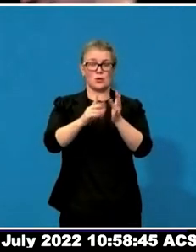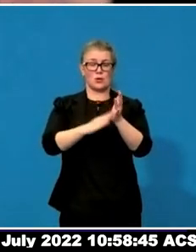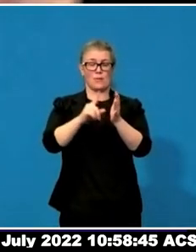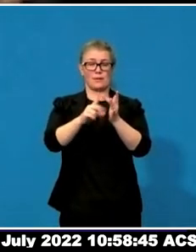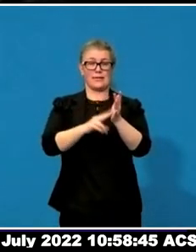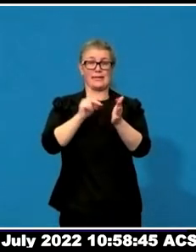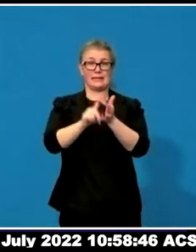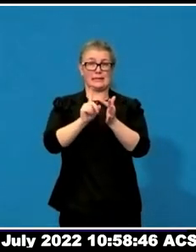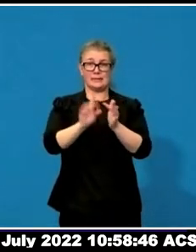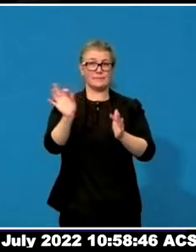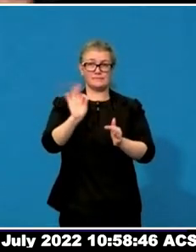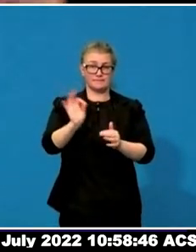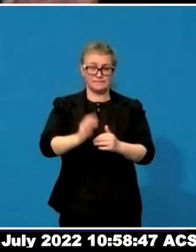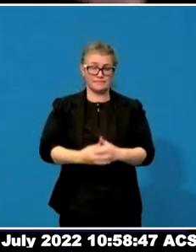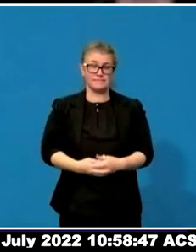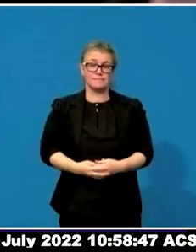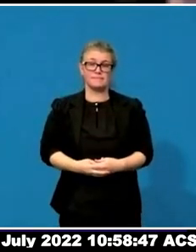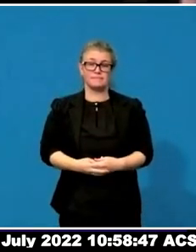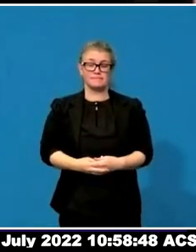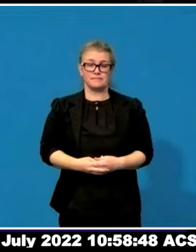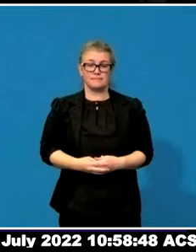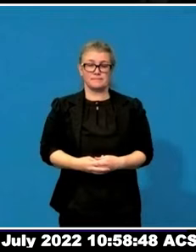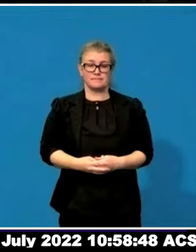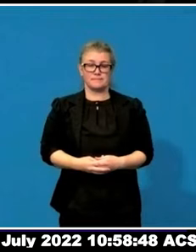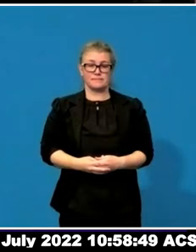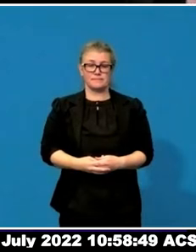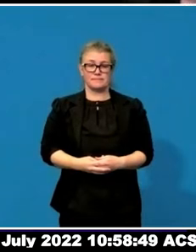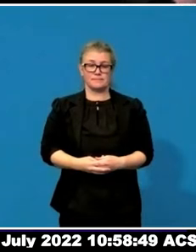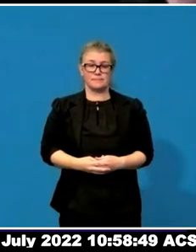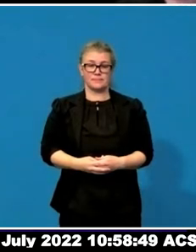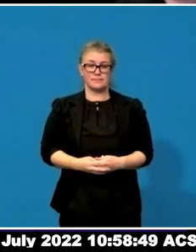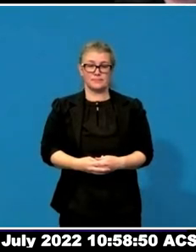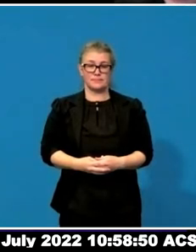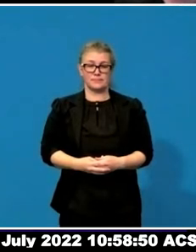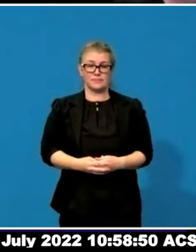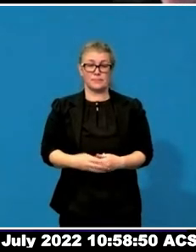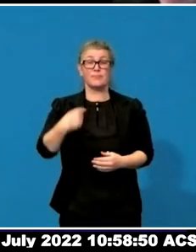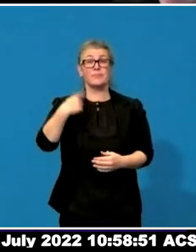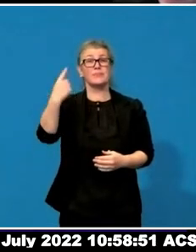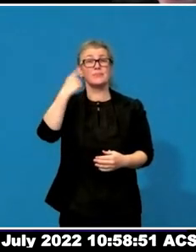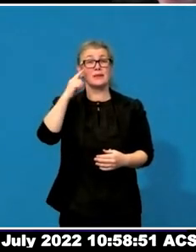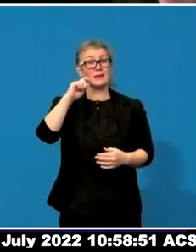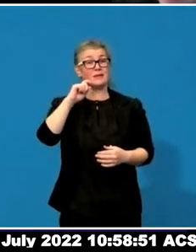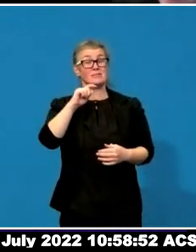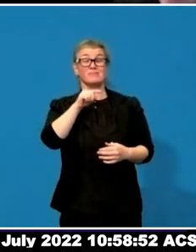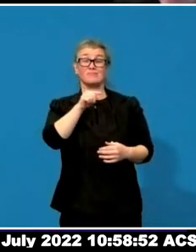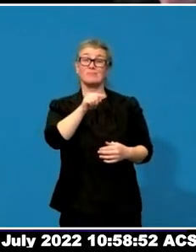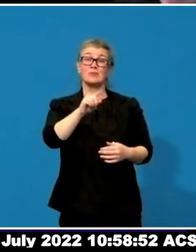remote communities. I expect that she will provide valuable insights into issues such as